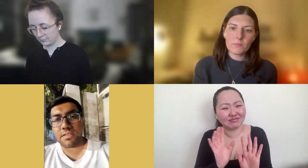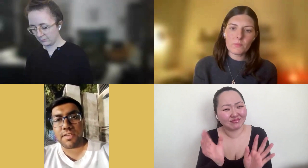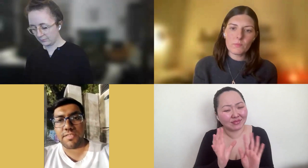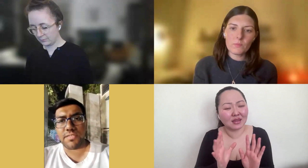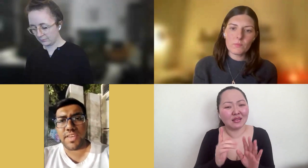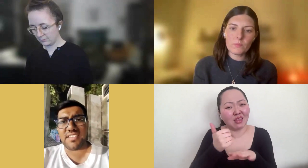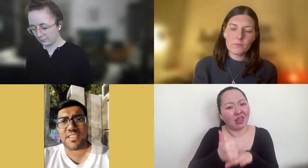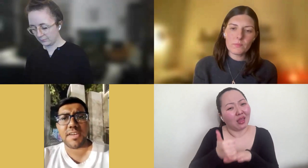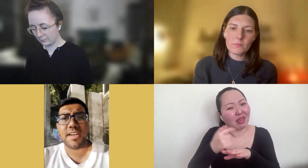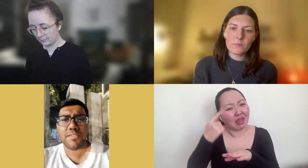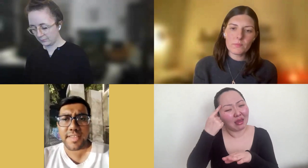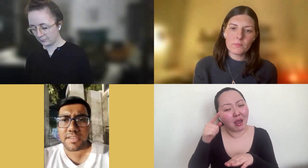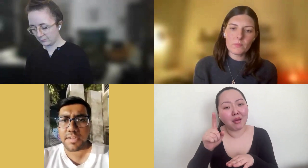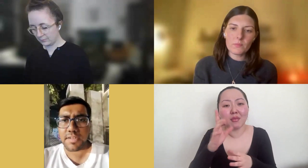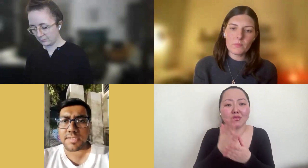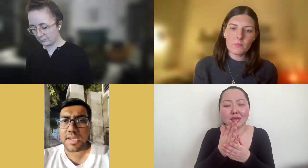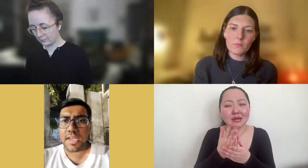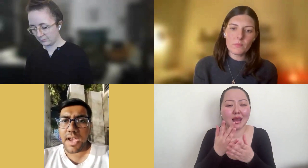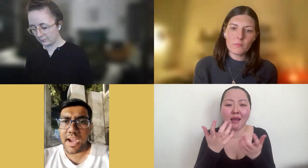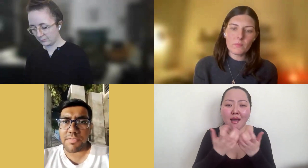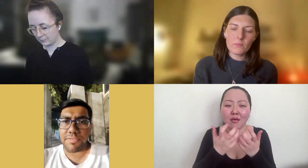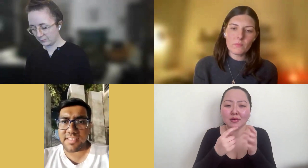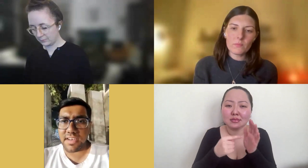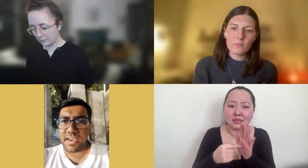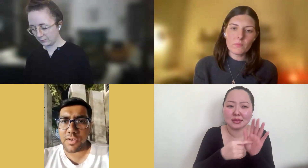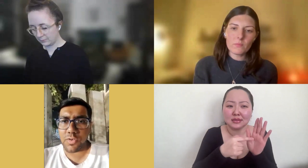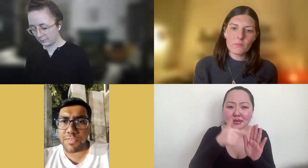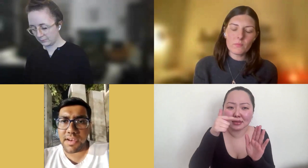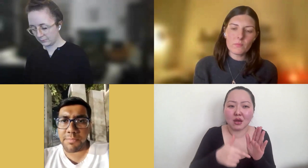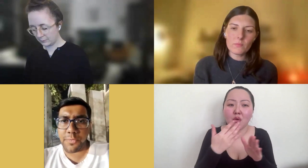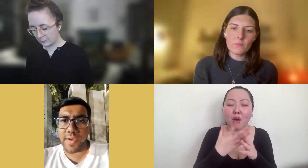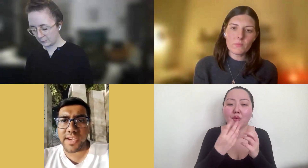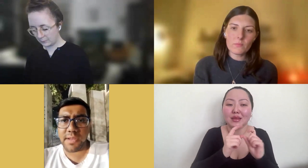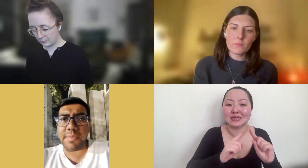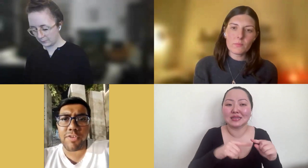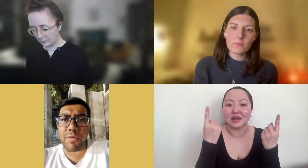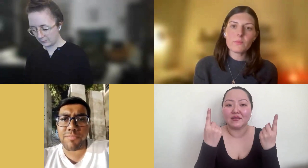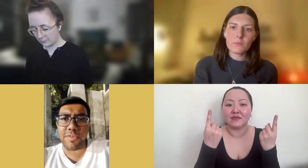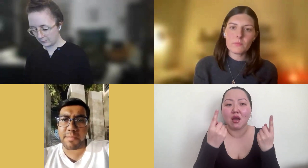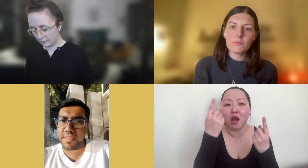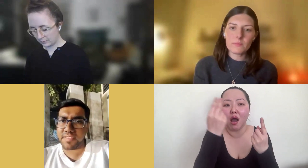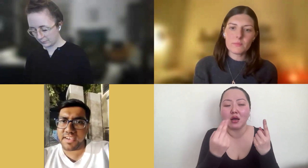extensively with different arts festivals and fairs in India in order to provide a platform for